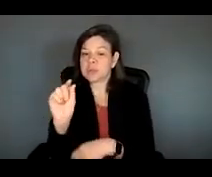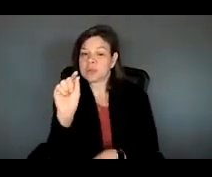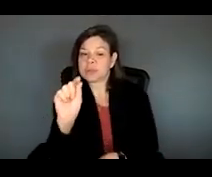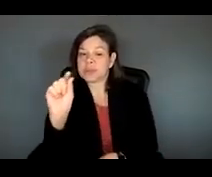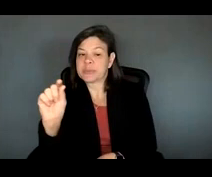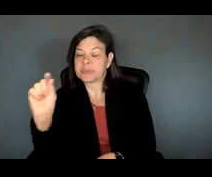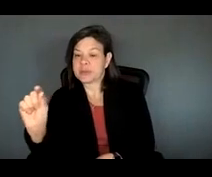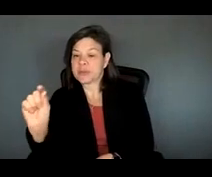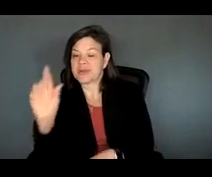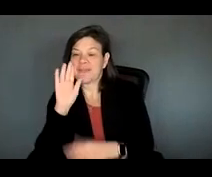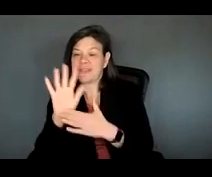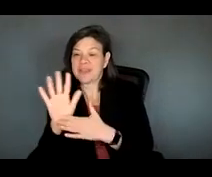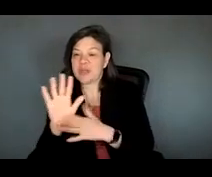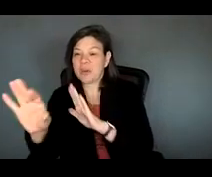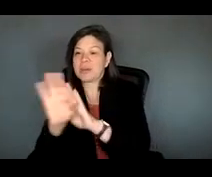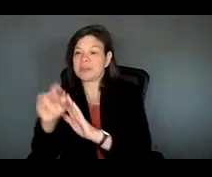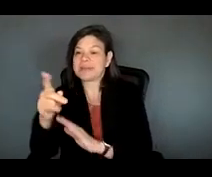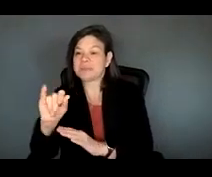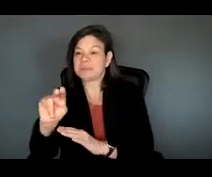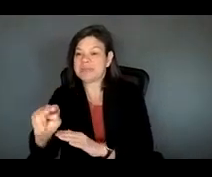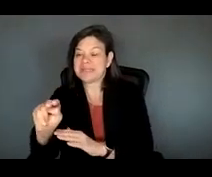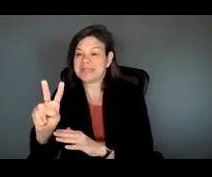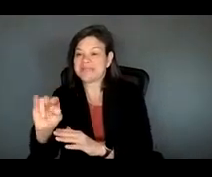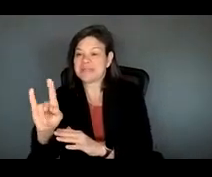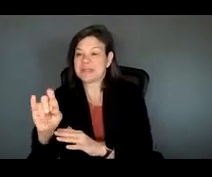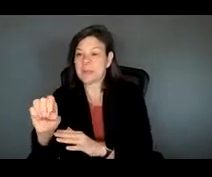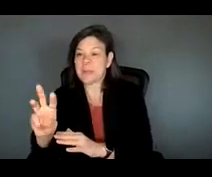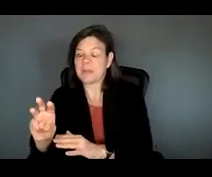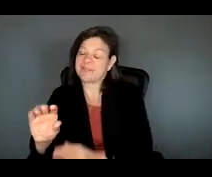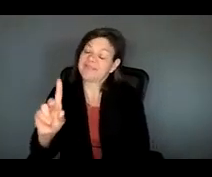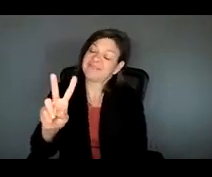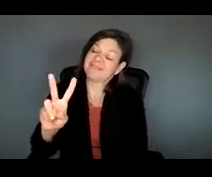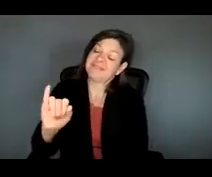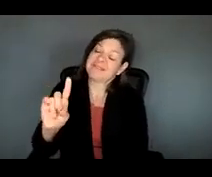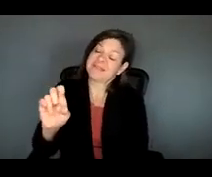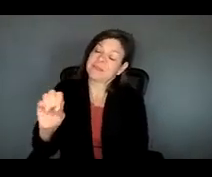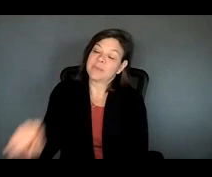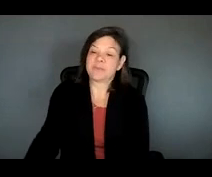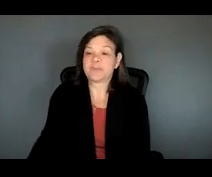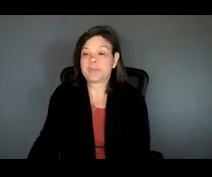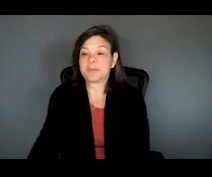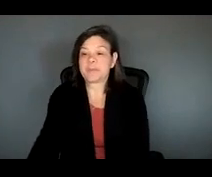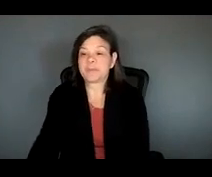and choose the "pin video option." At various points during today's presentation there will